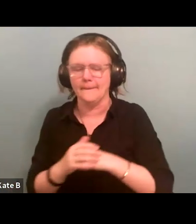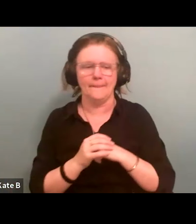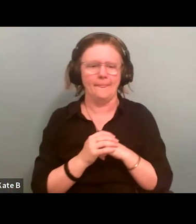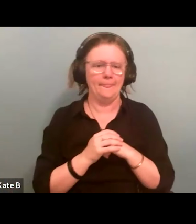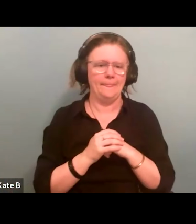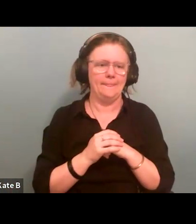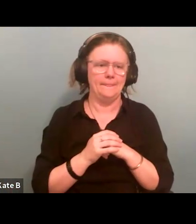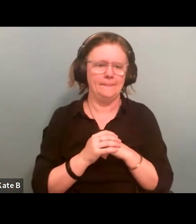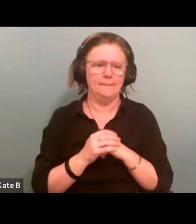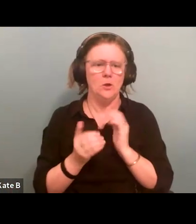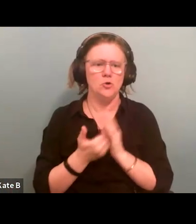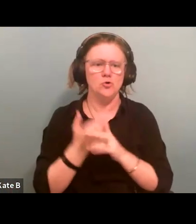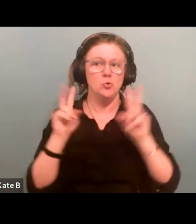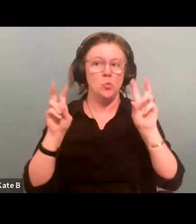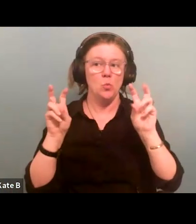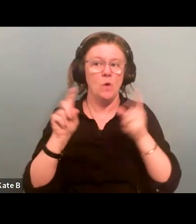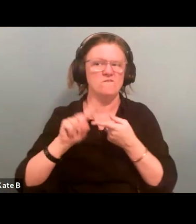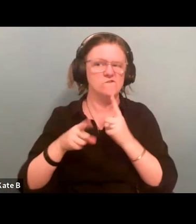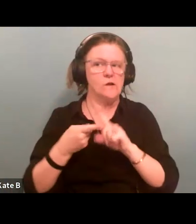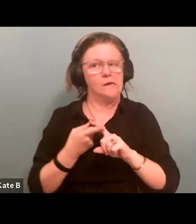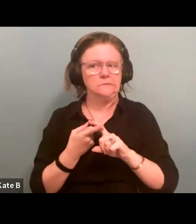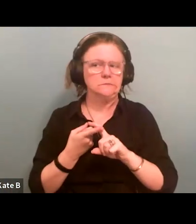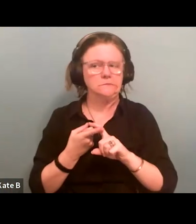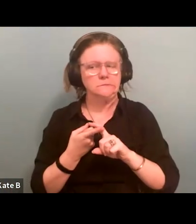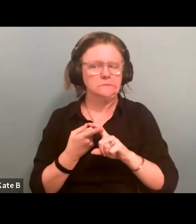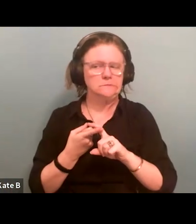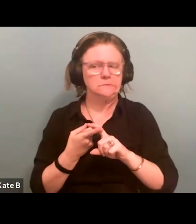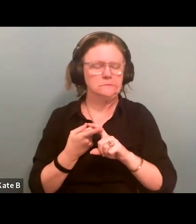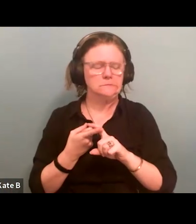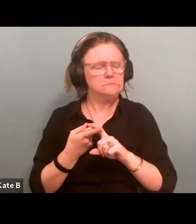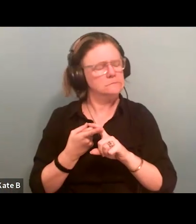New friends really comes down to those associations.